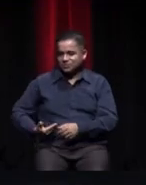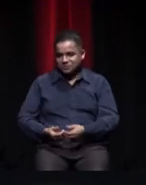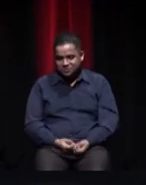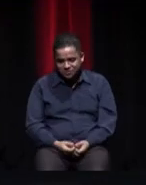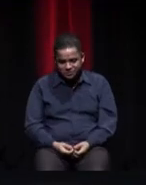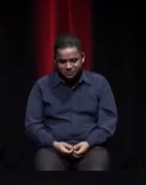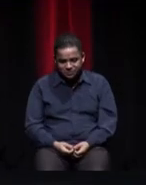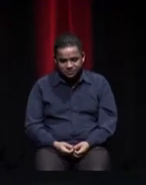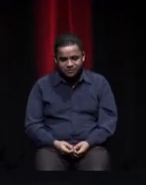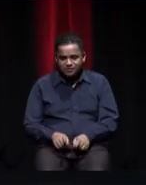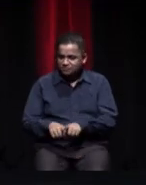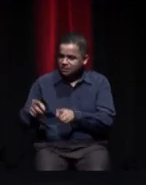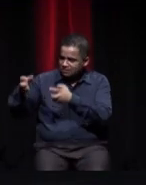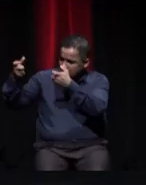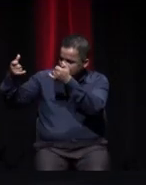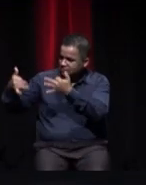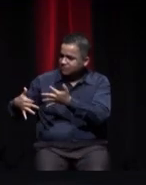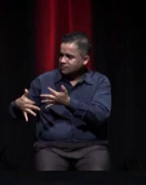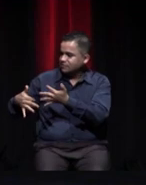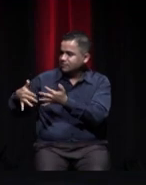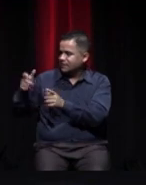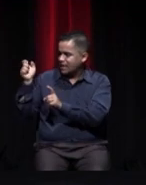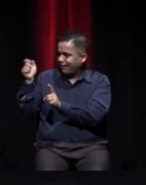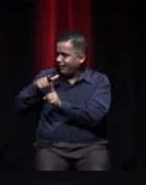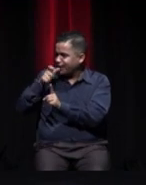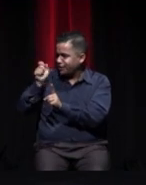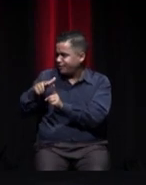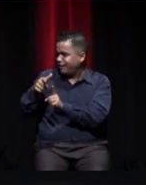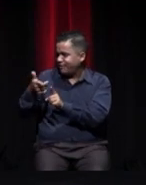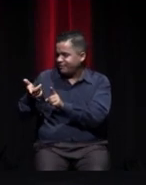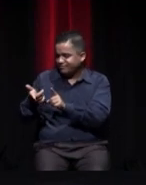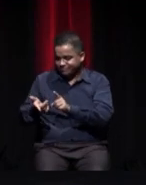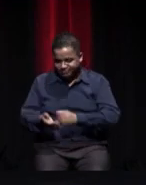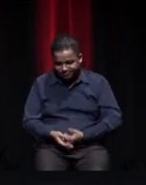and for its critical definition, which you tap into, Eugênio,